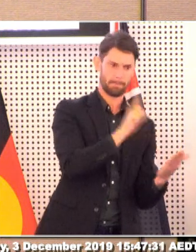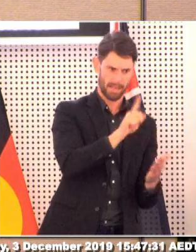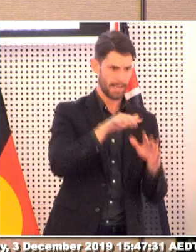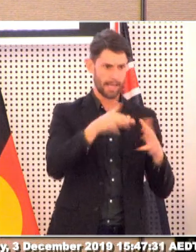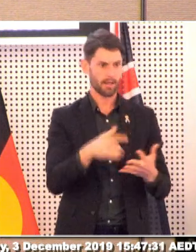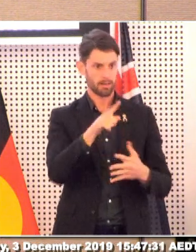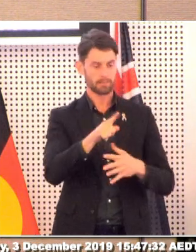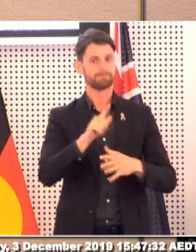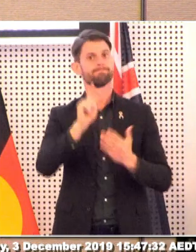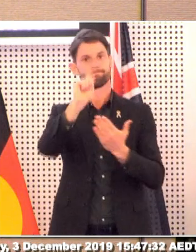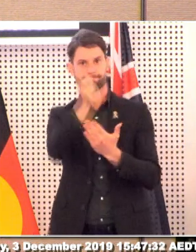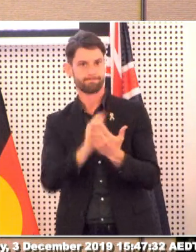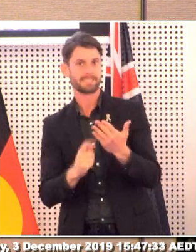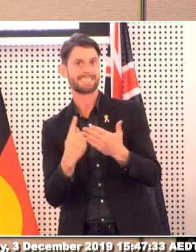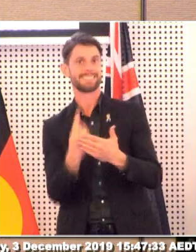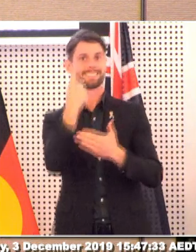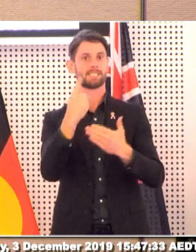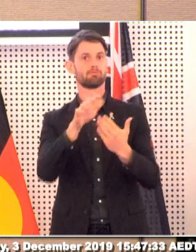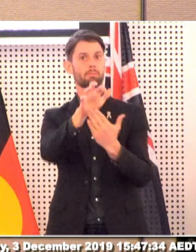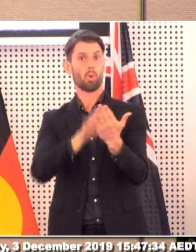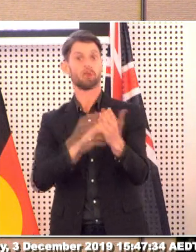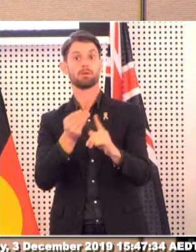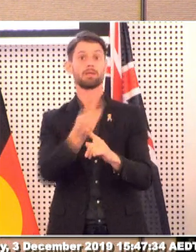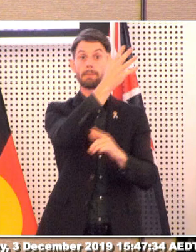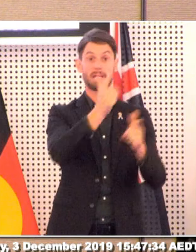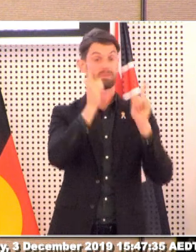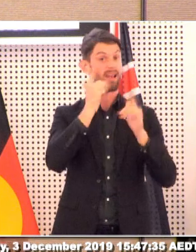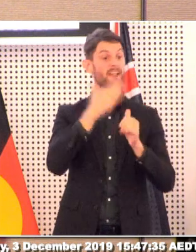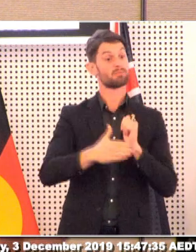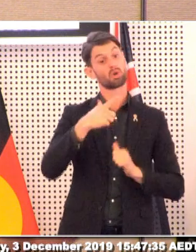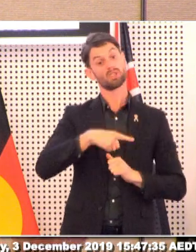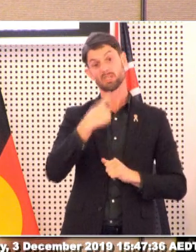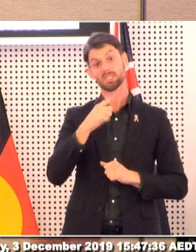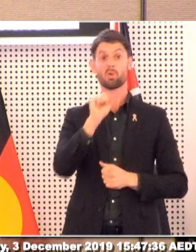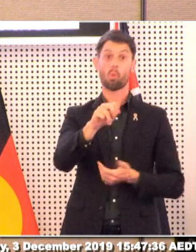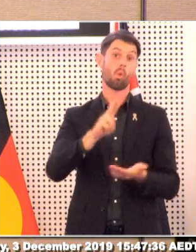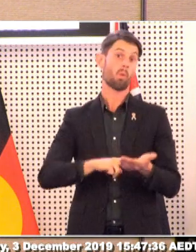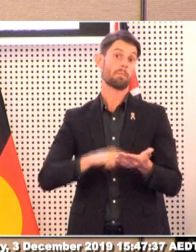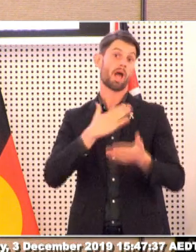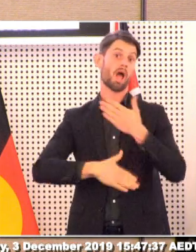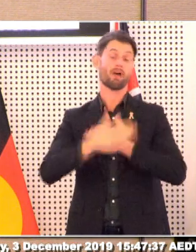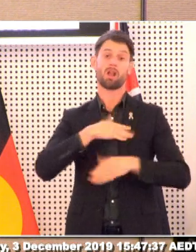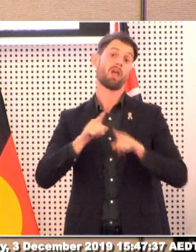So it wasn’t documented anywhere, other than I found it in the daily note way back.